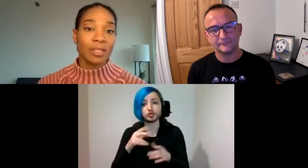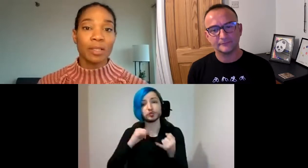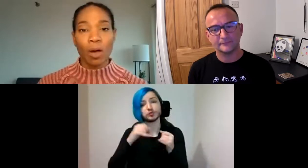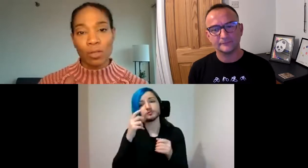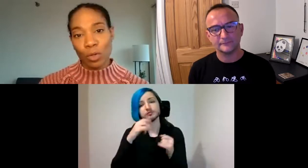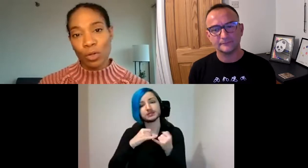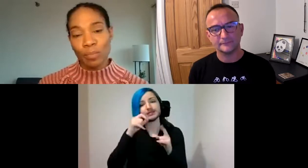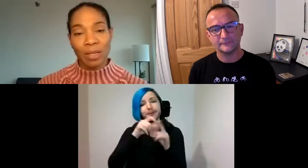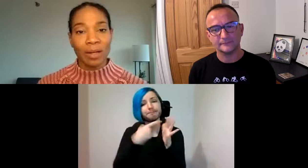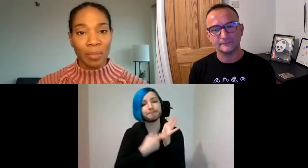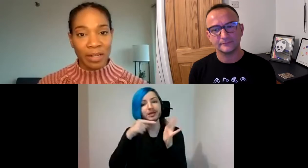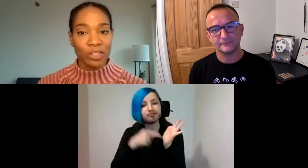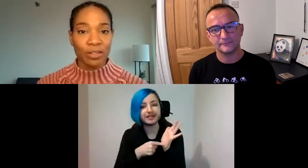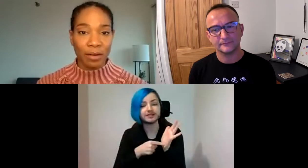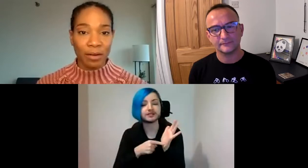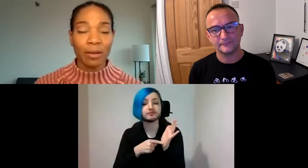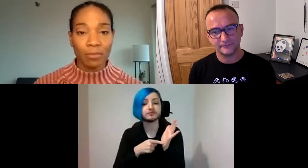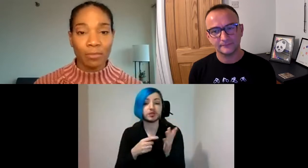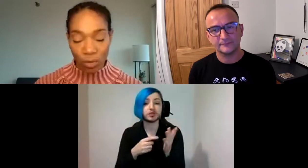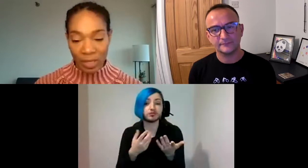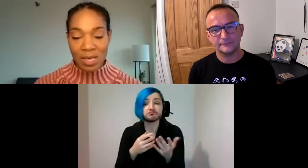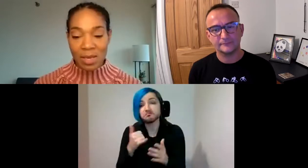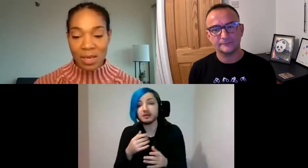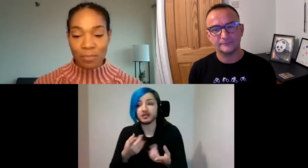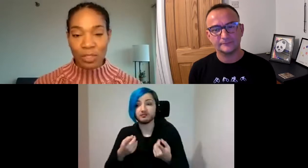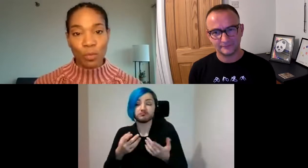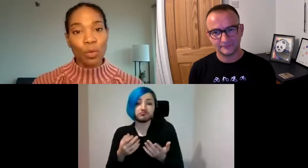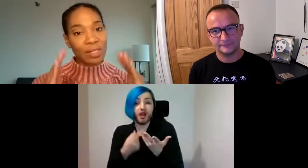strictly positioned in those binary position of being